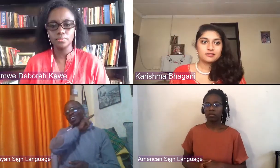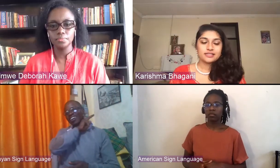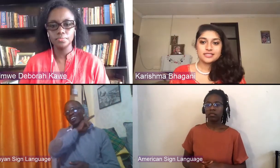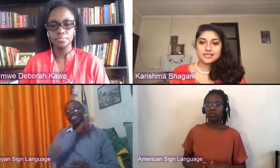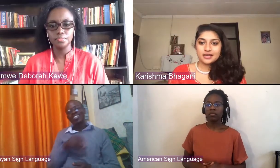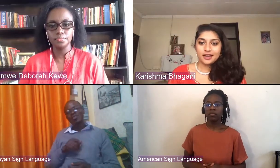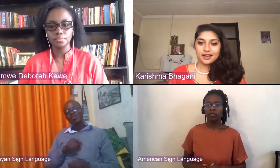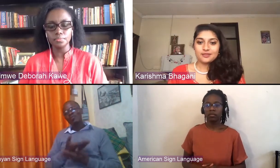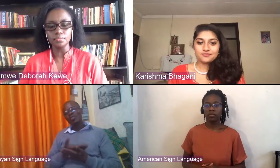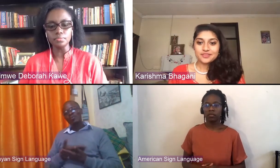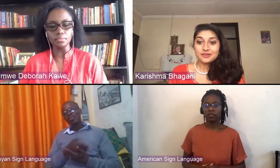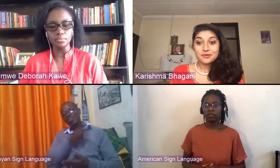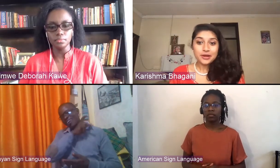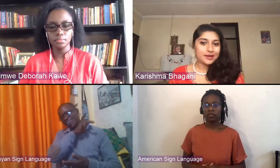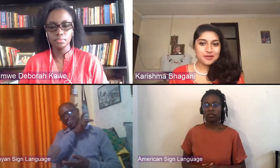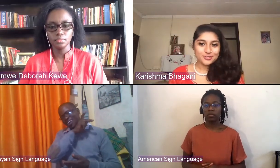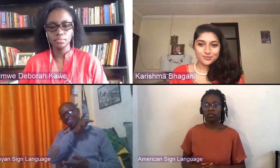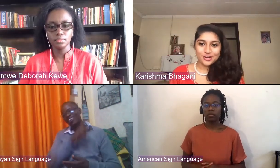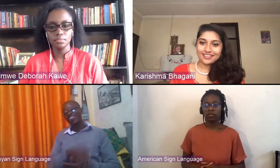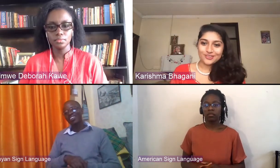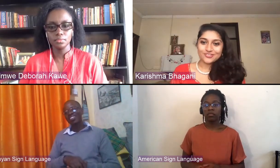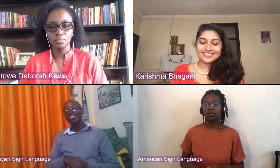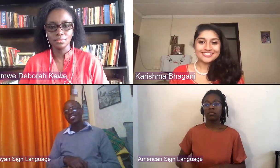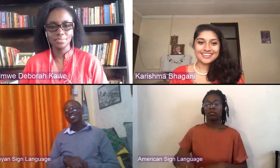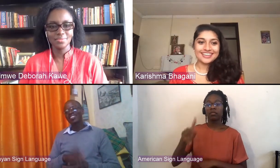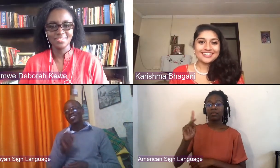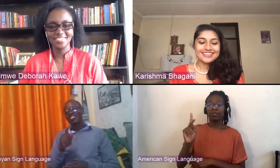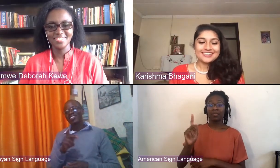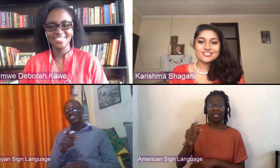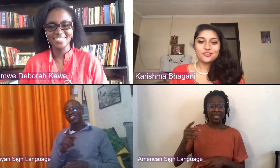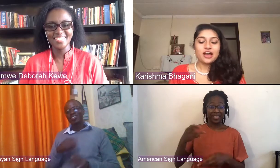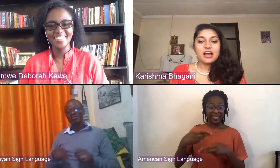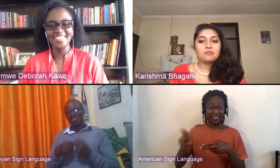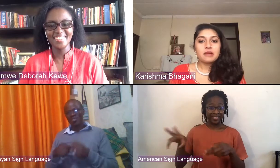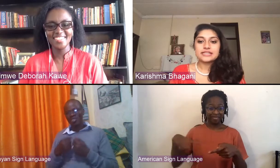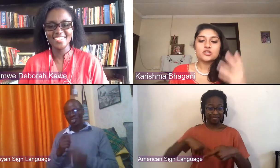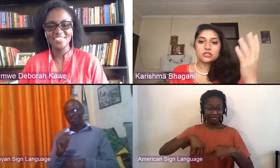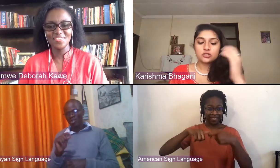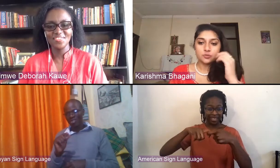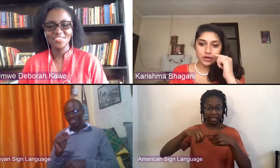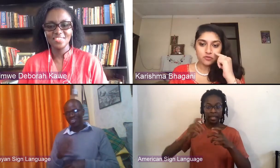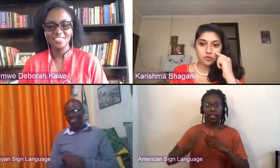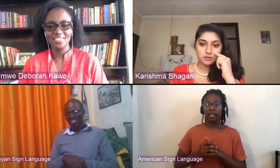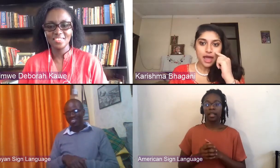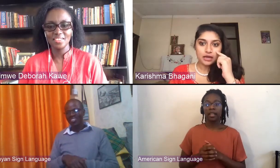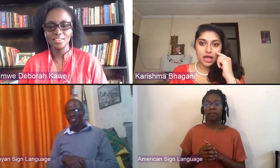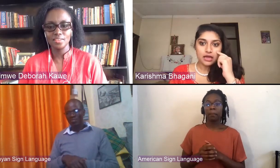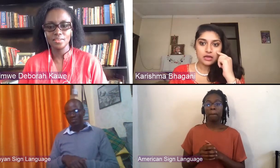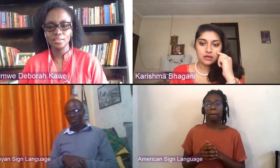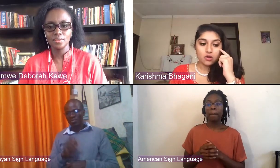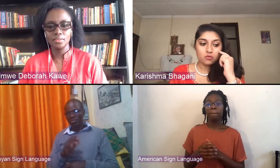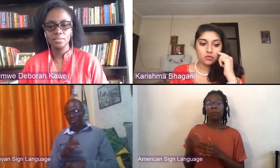Great, quick commercial break that was. So essentially, just to bring our viewers back